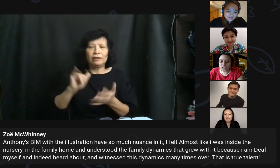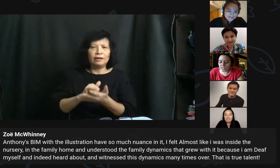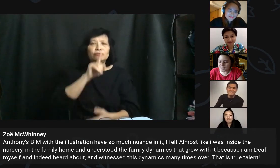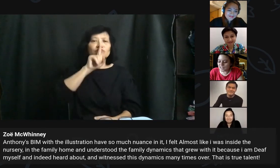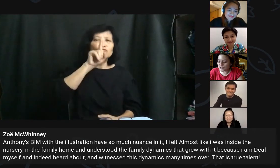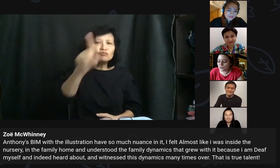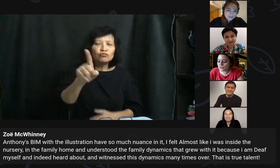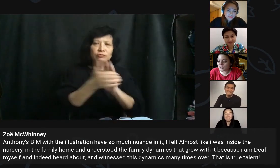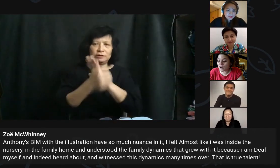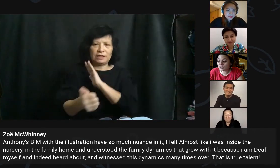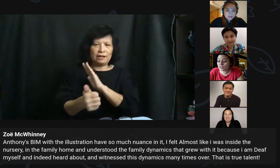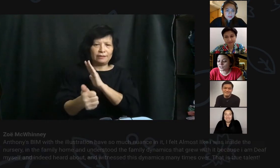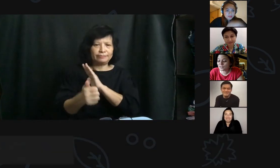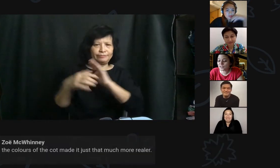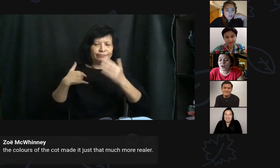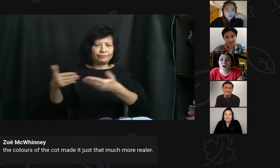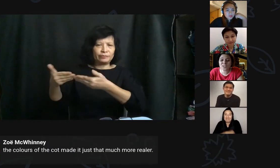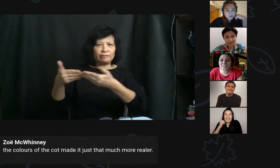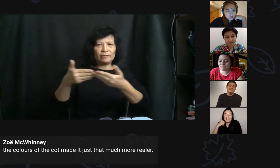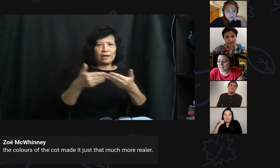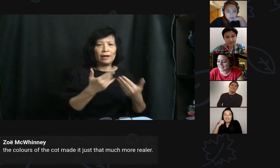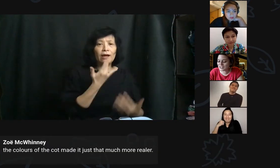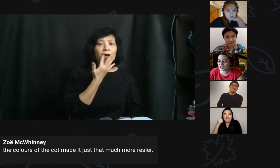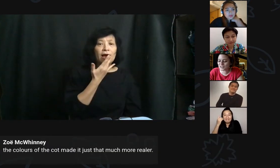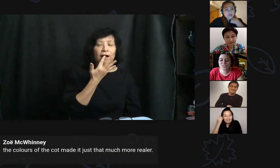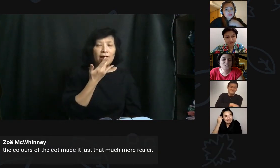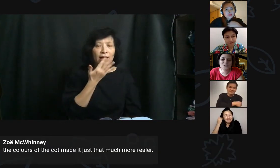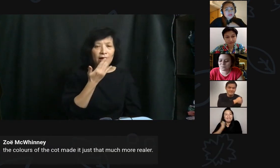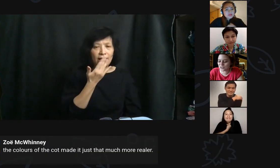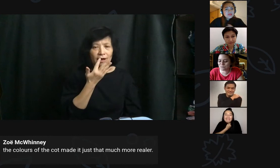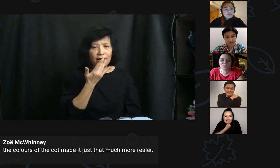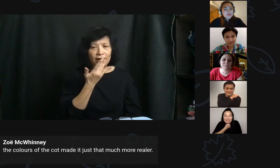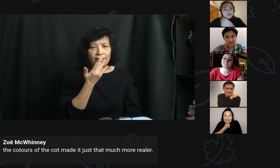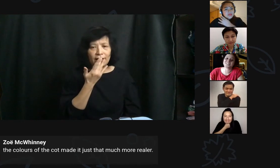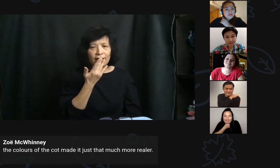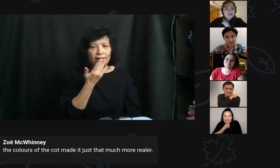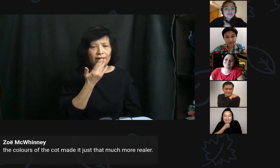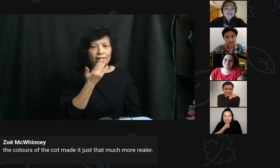She continues the colours of the cot made it just so much more realer.